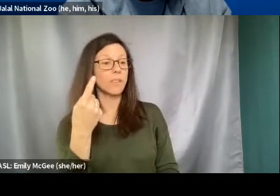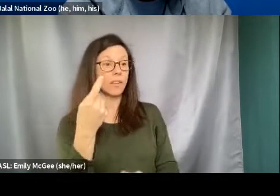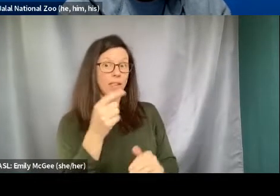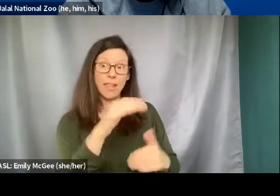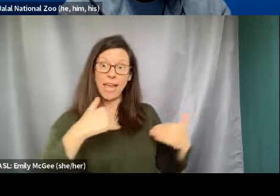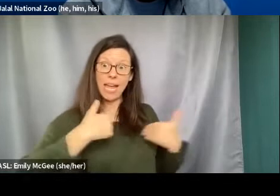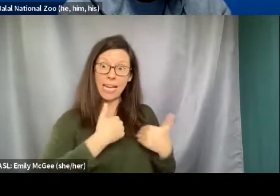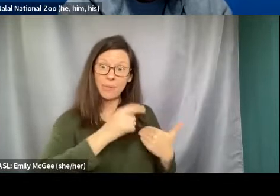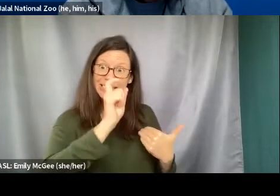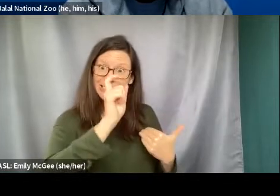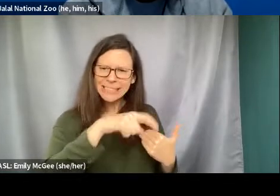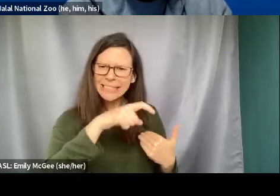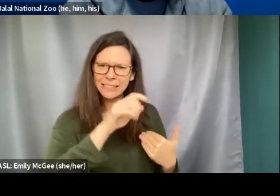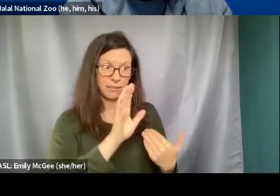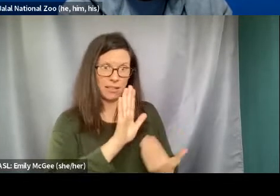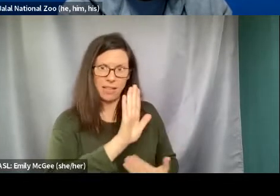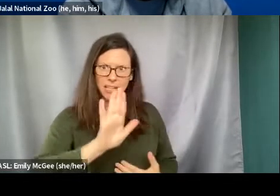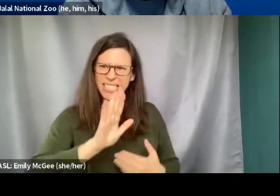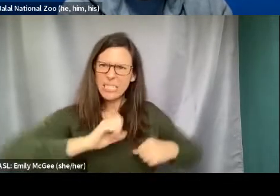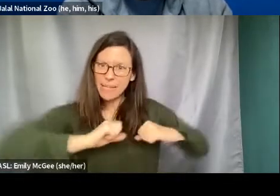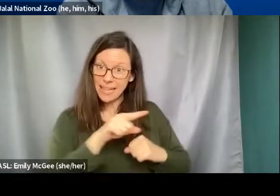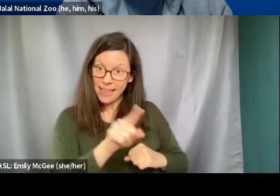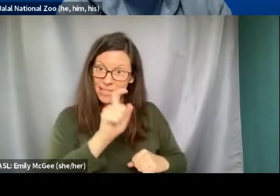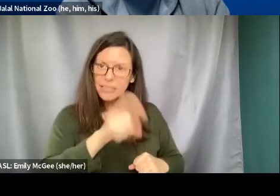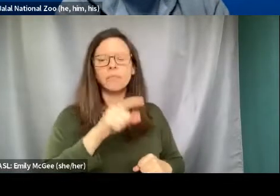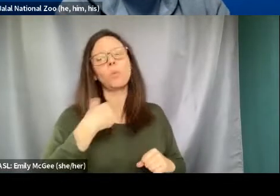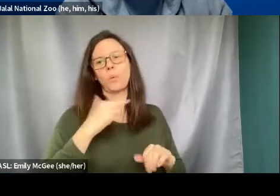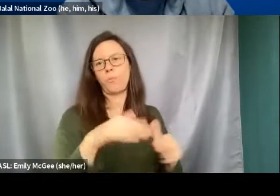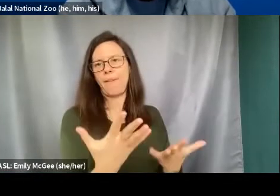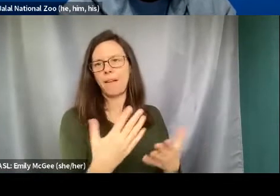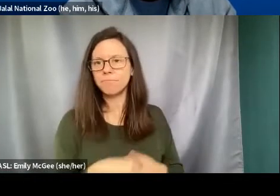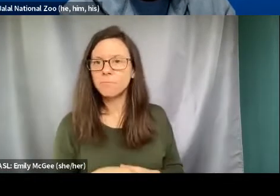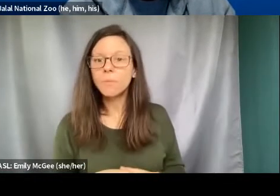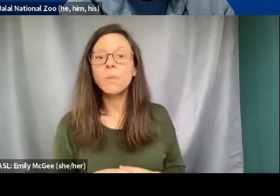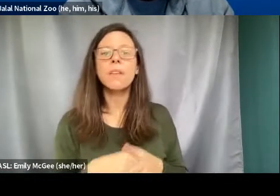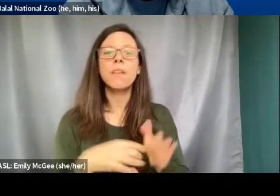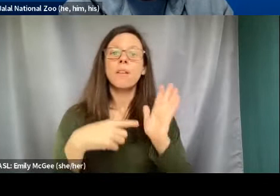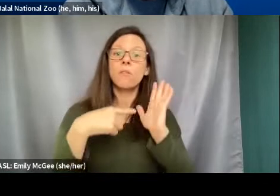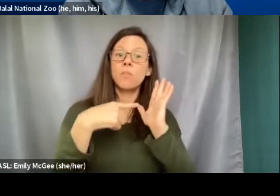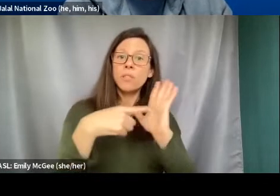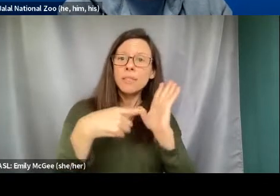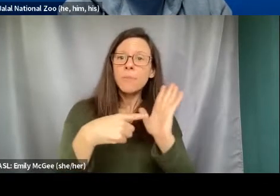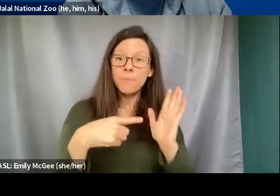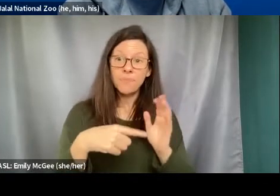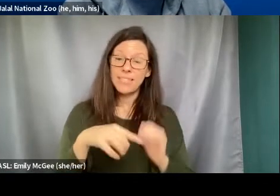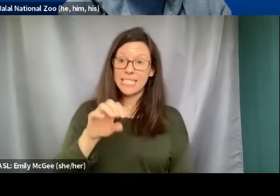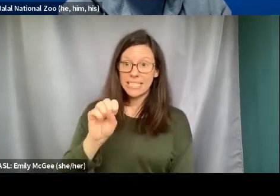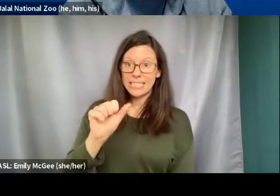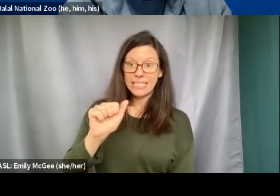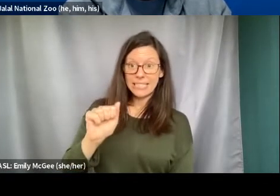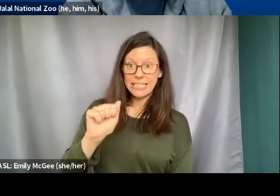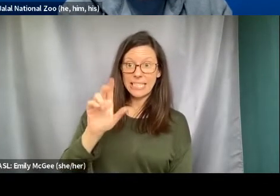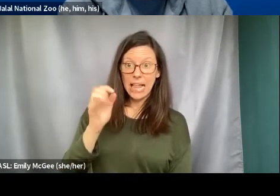to thrive in captivity. Uh, for example our sea lions exhibit is roughly half a million gallons.